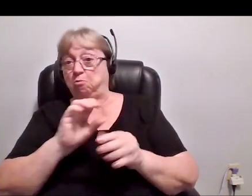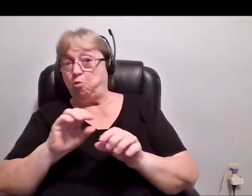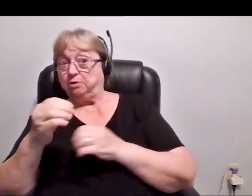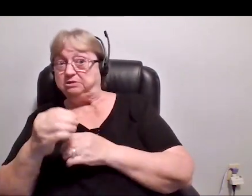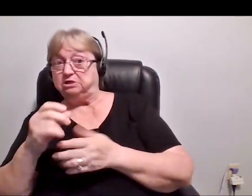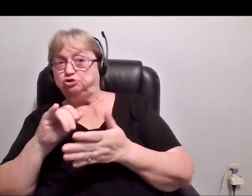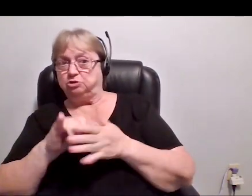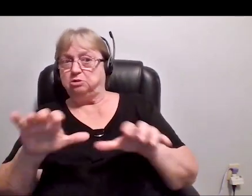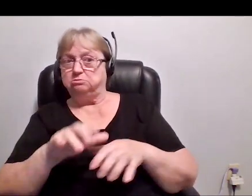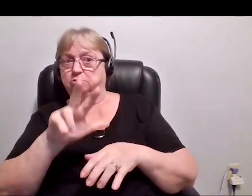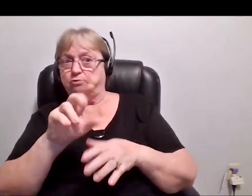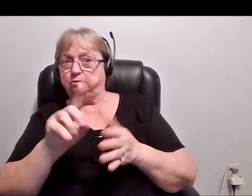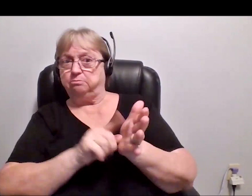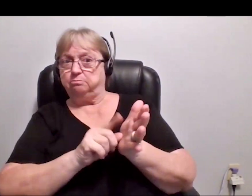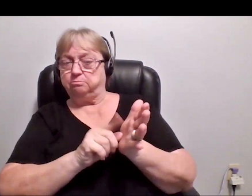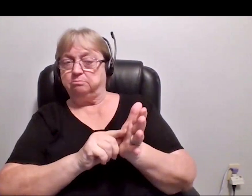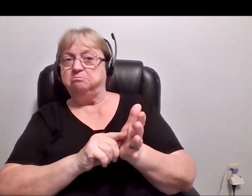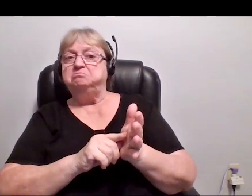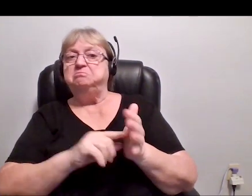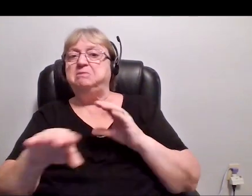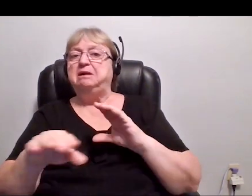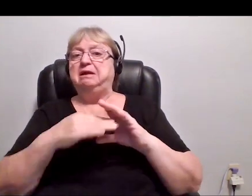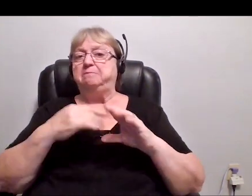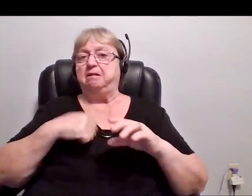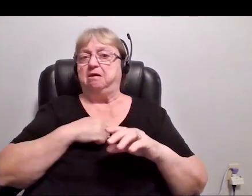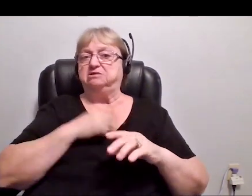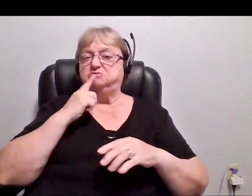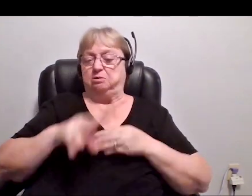please have them email us so that we can add them to our page, because we're really trying